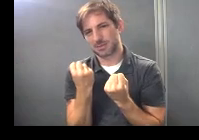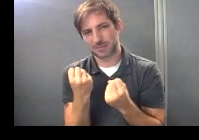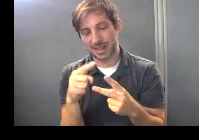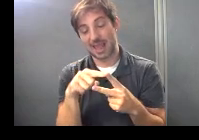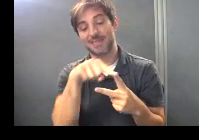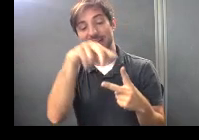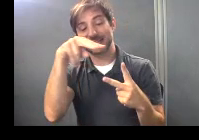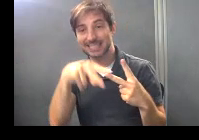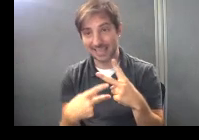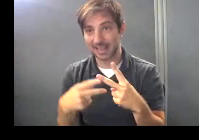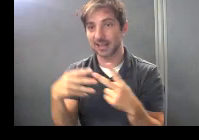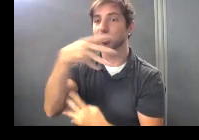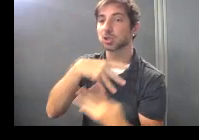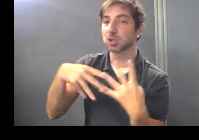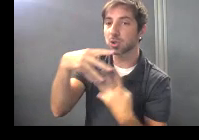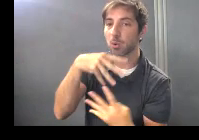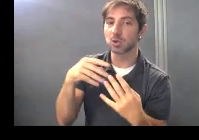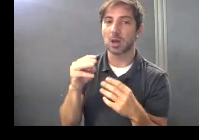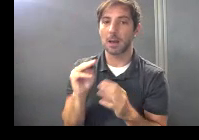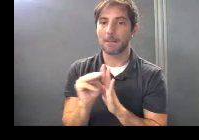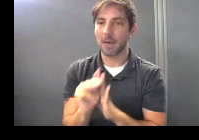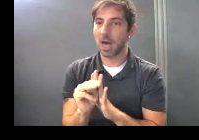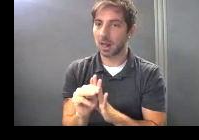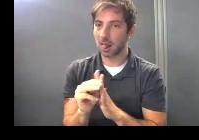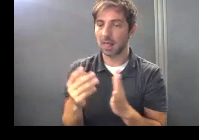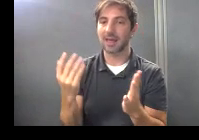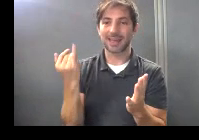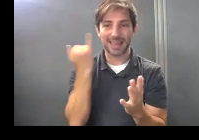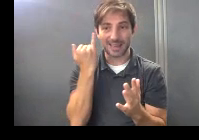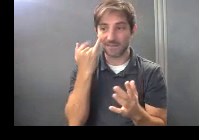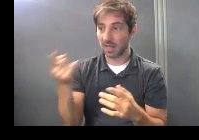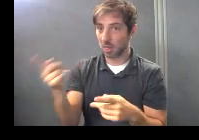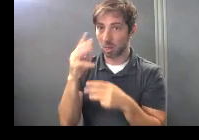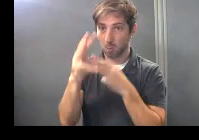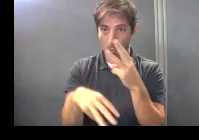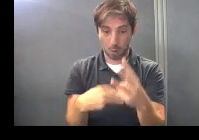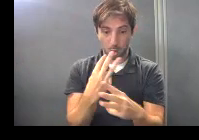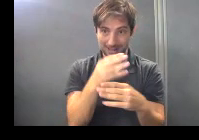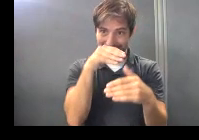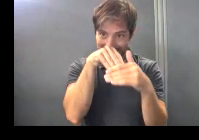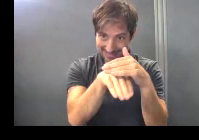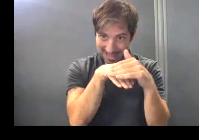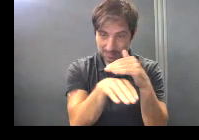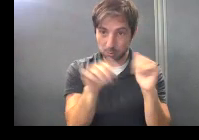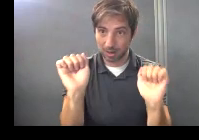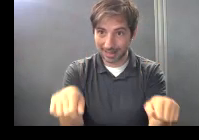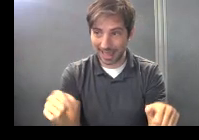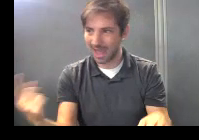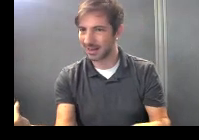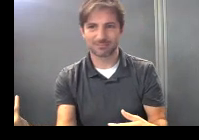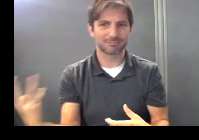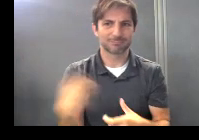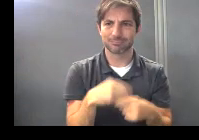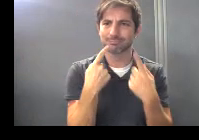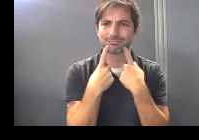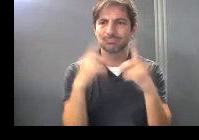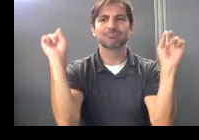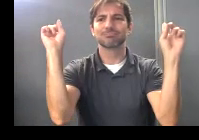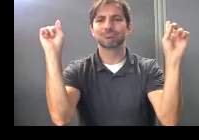IN AN ACCESSIBLE WORLD, PEOPLE CAN THRIVE. THE PROBLEM IS NOT IN THE PERSON IN THE WHEELCHAIR,